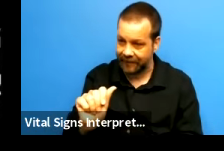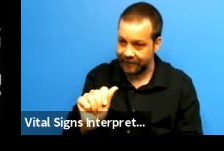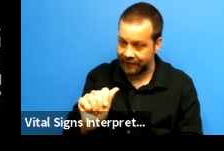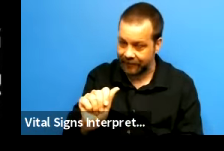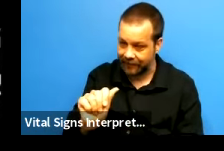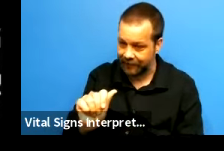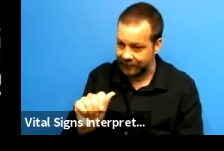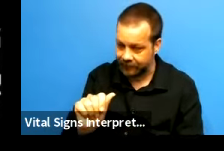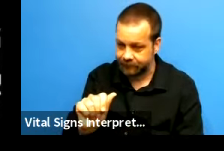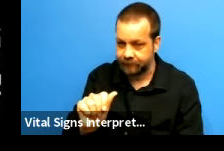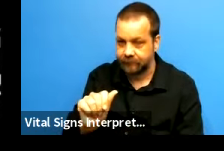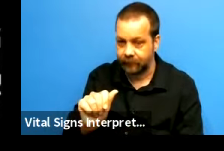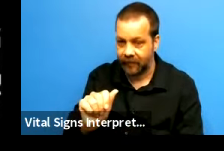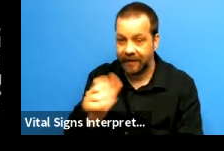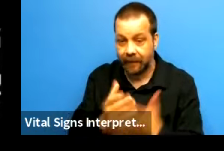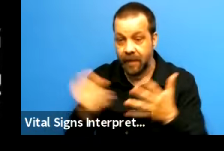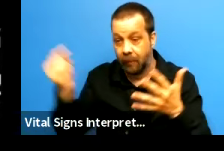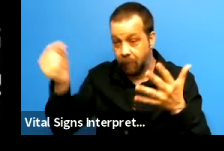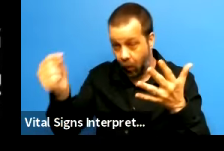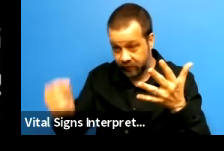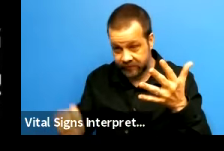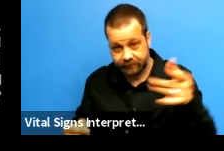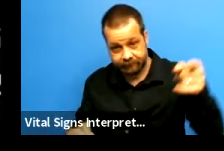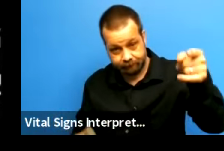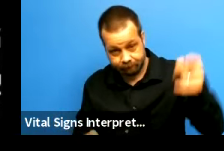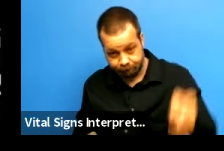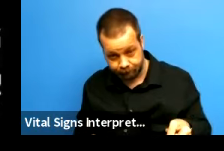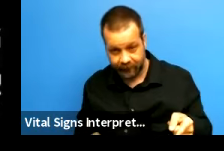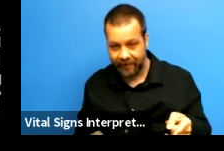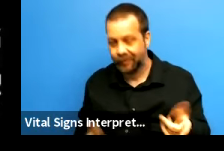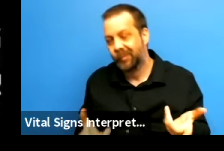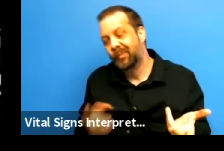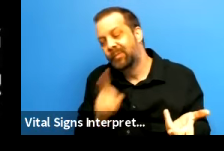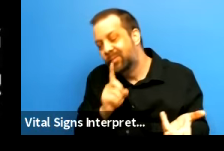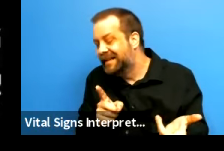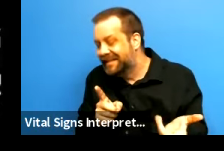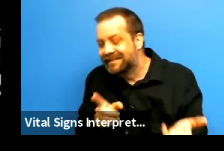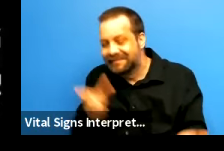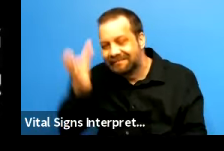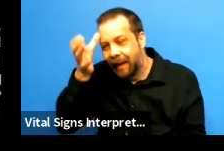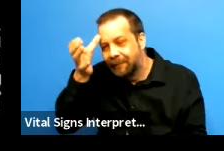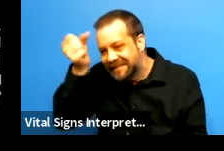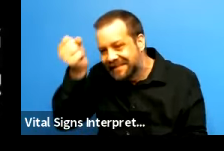Some of the points here are common sense advice and strategies.